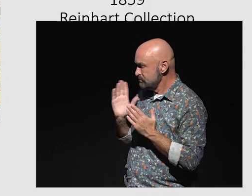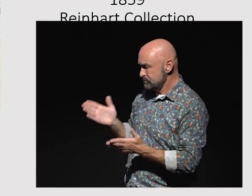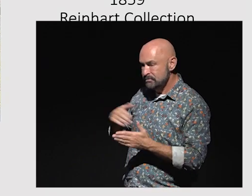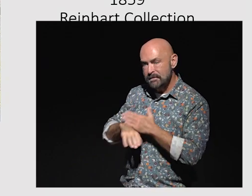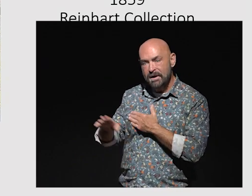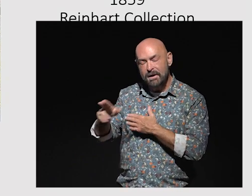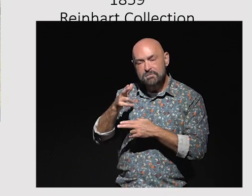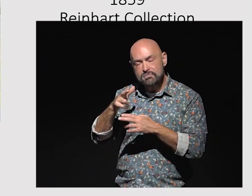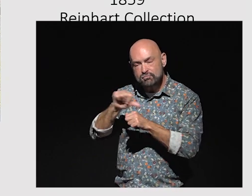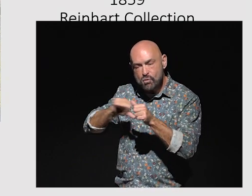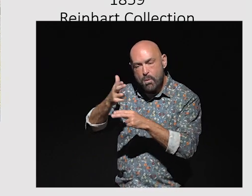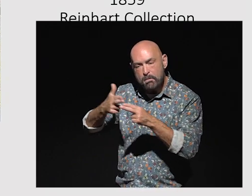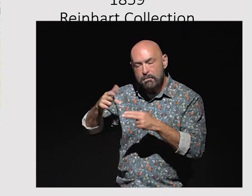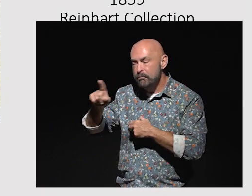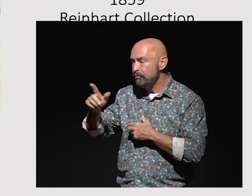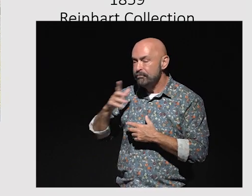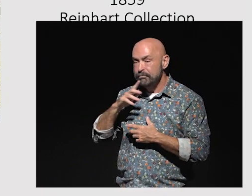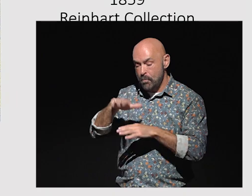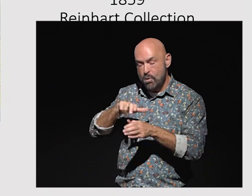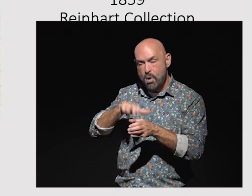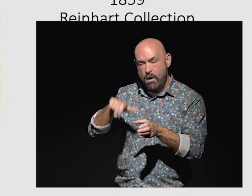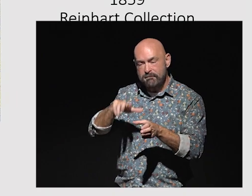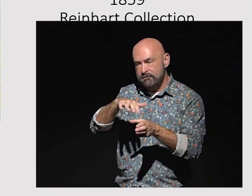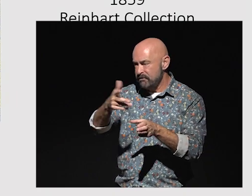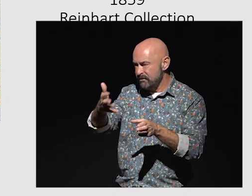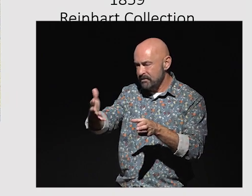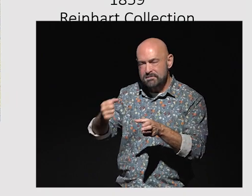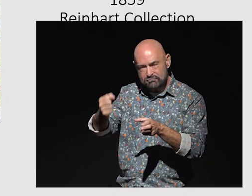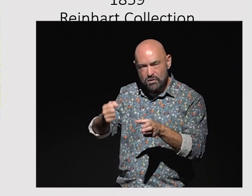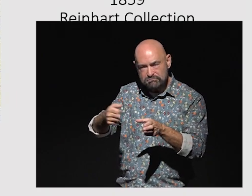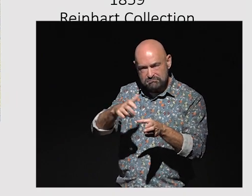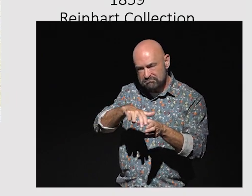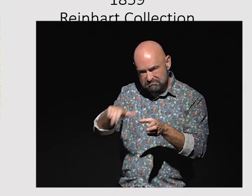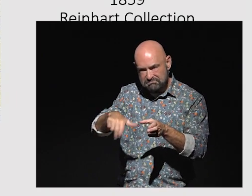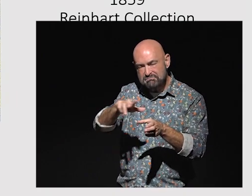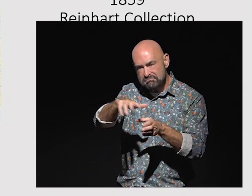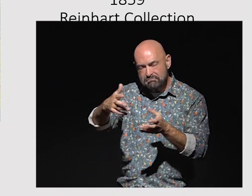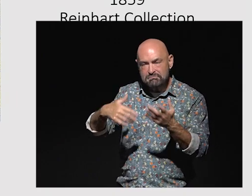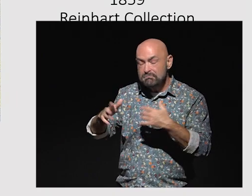He was there to take her off, out of the carriage. As I say, they had never met.